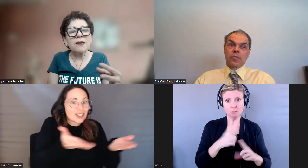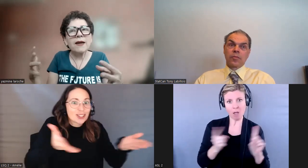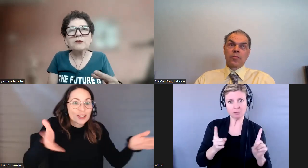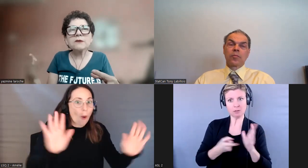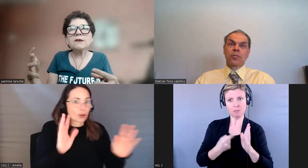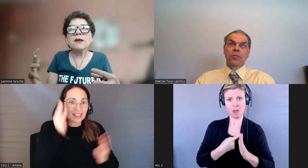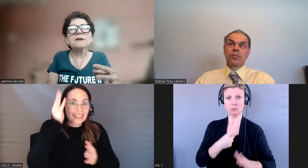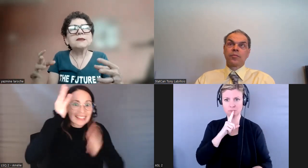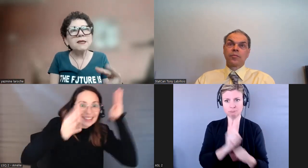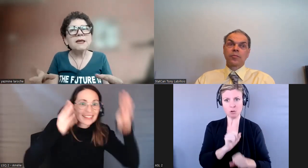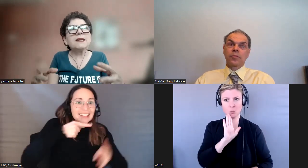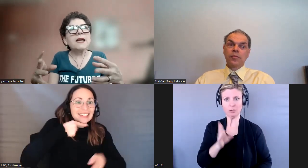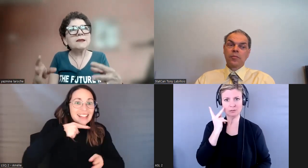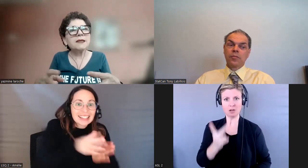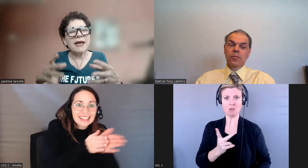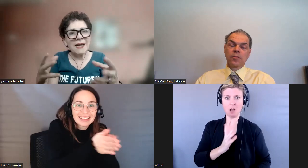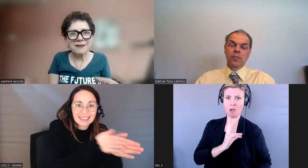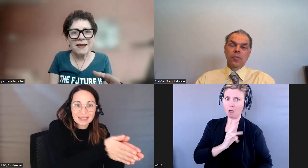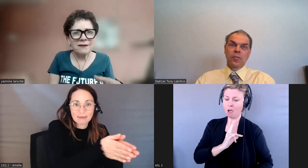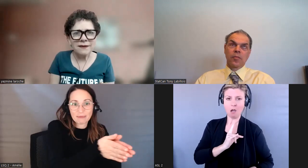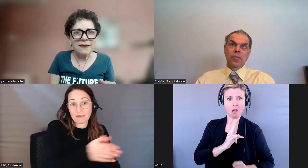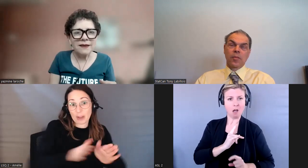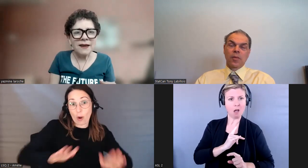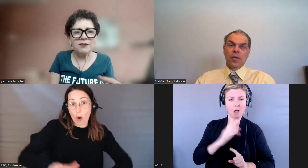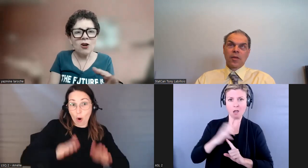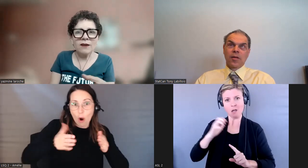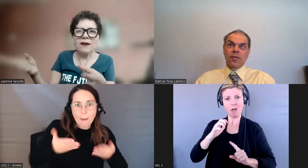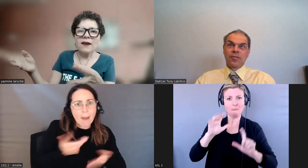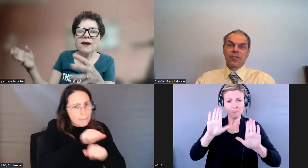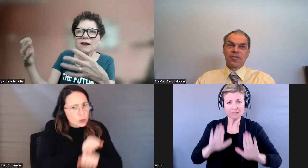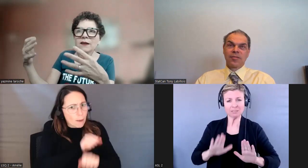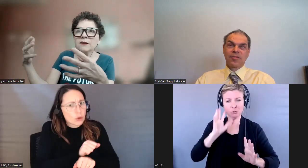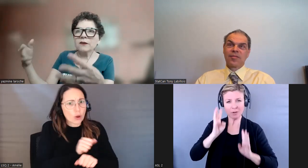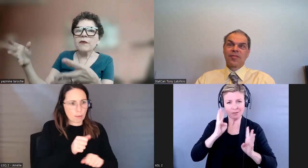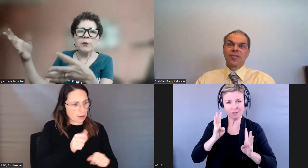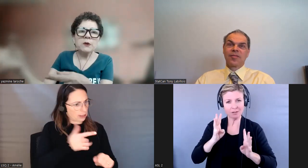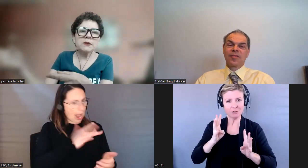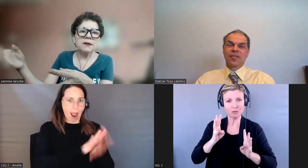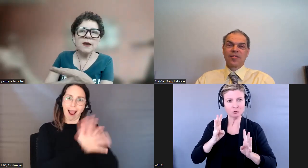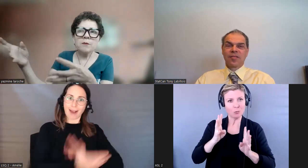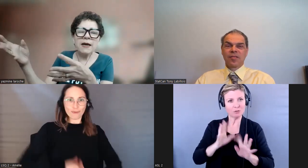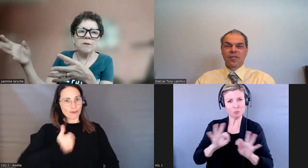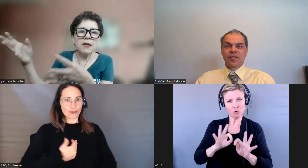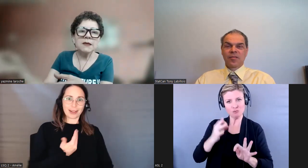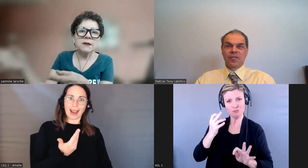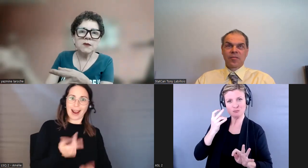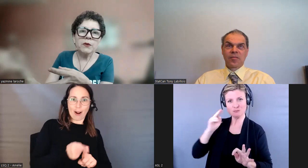do you actually see that as an asset and not look at the person and not immediately assume